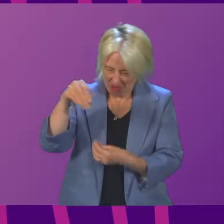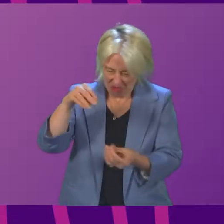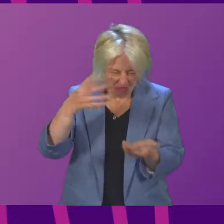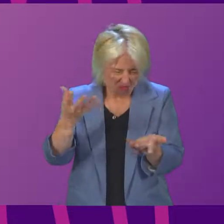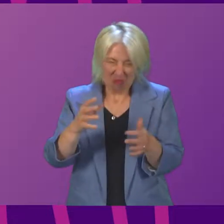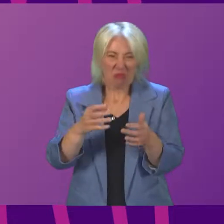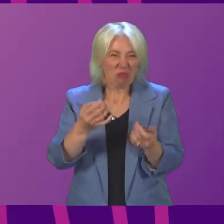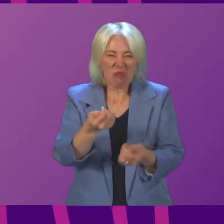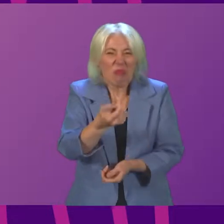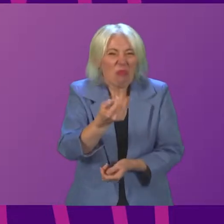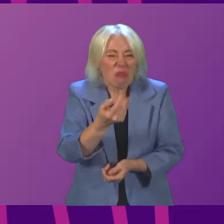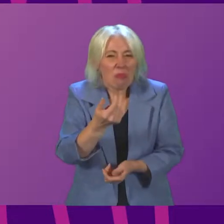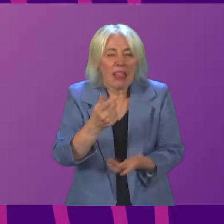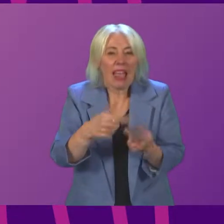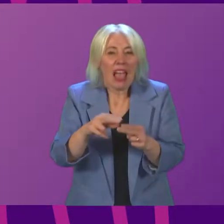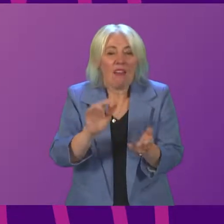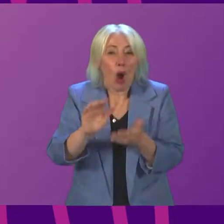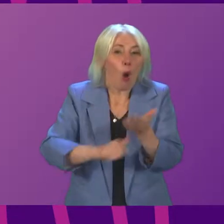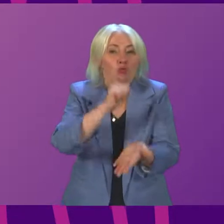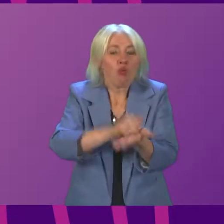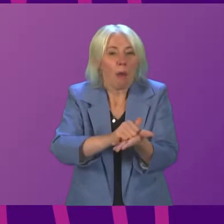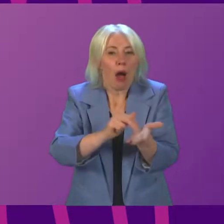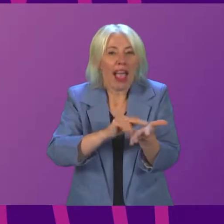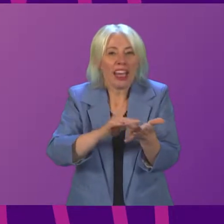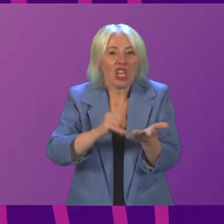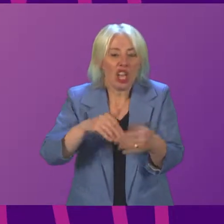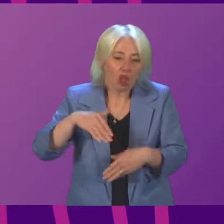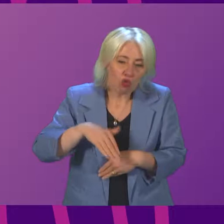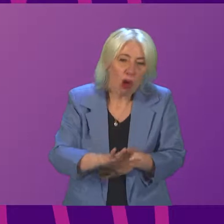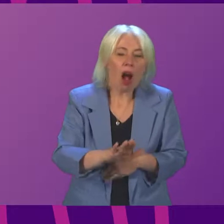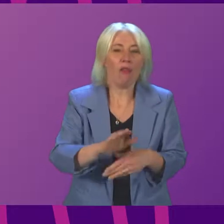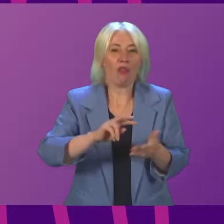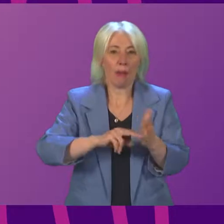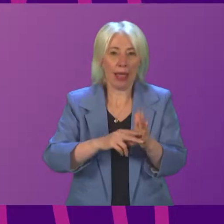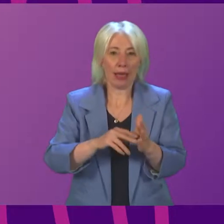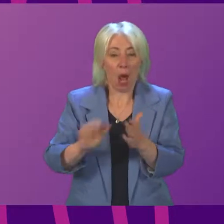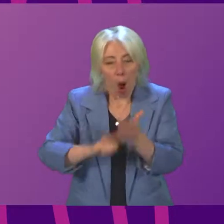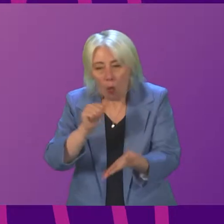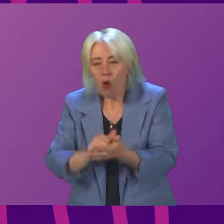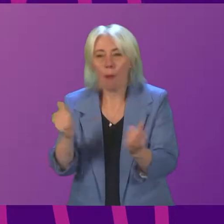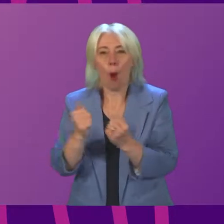If we had a proper NHS recovery plan and a proper winter plan, and if the health